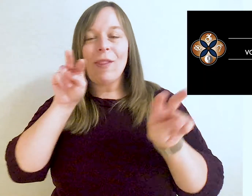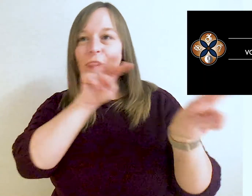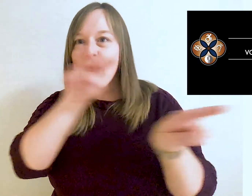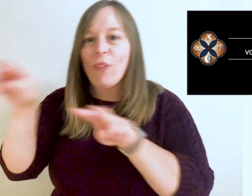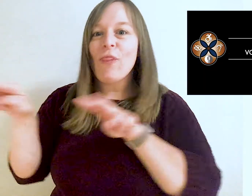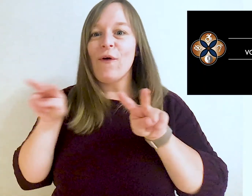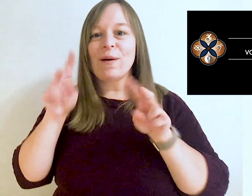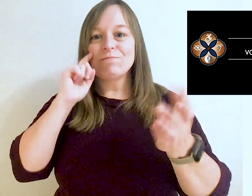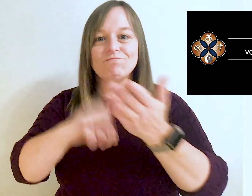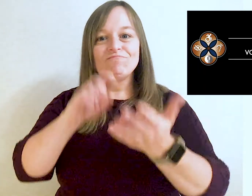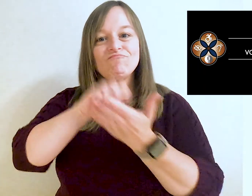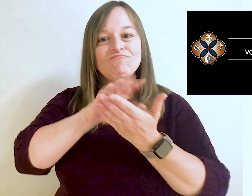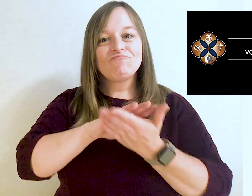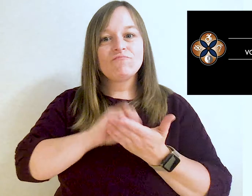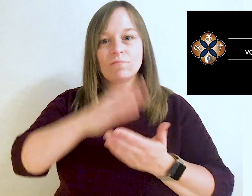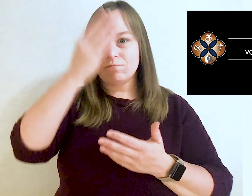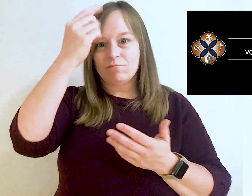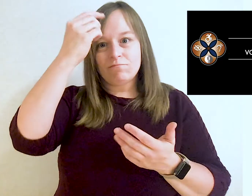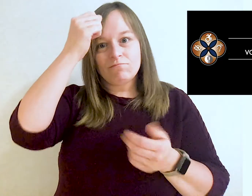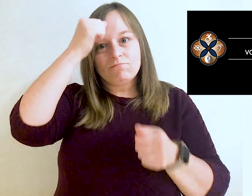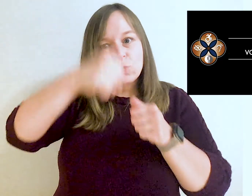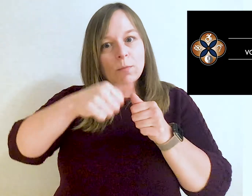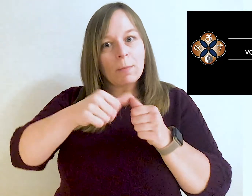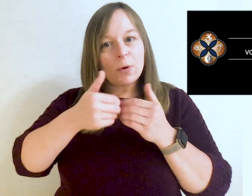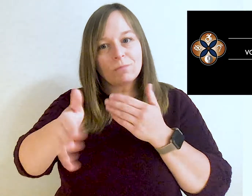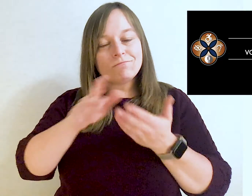educating yourself on those standards.